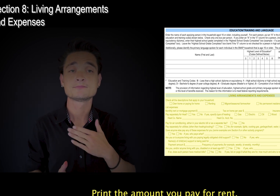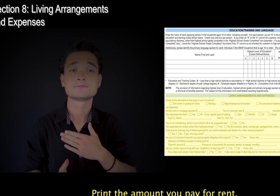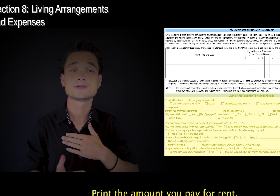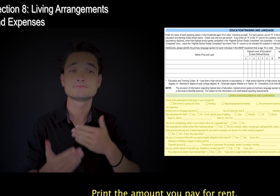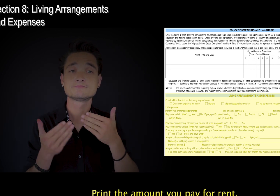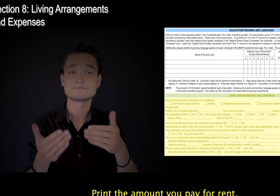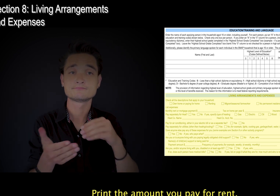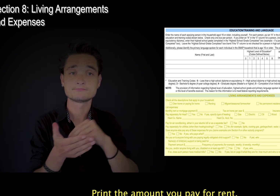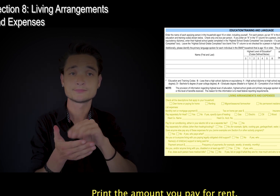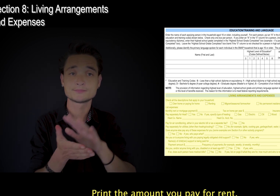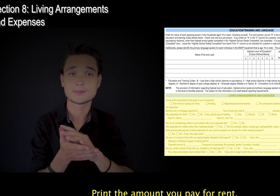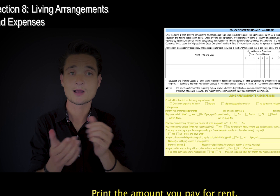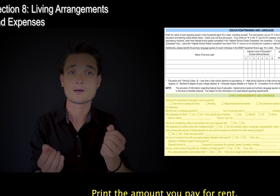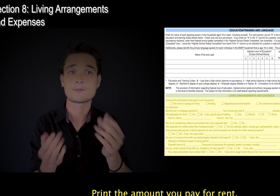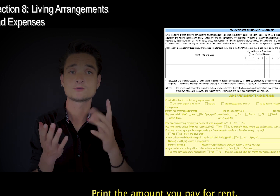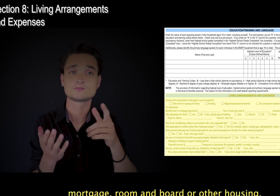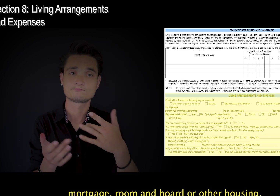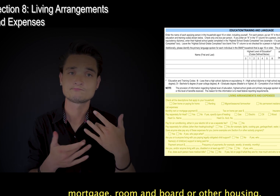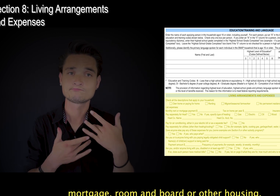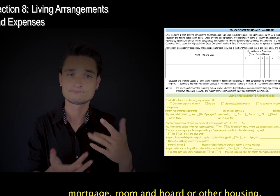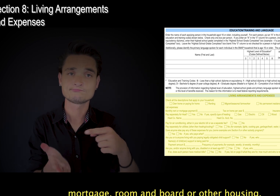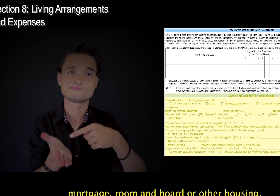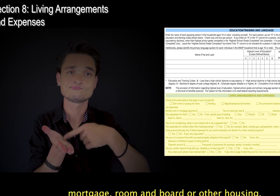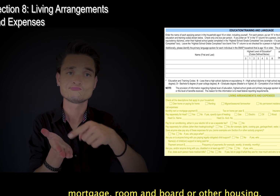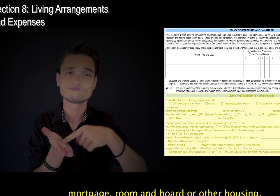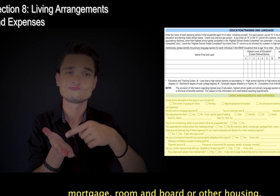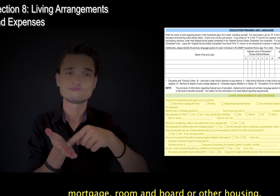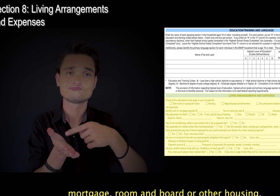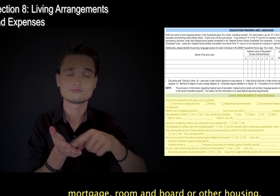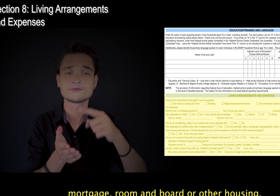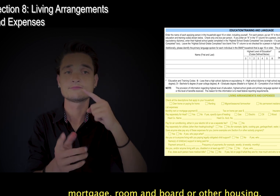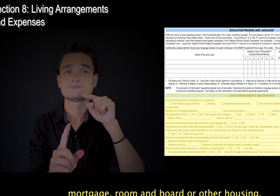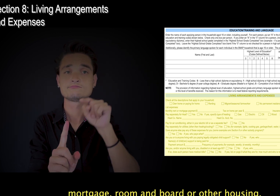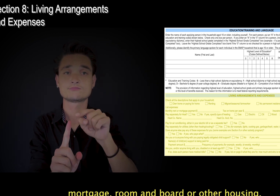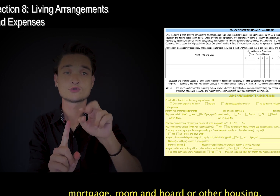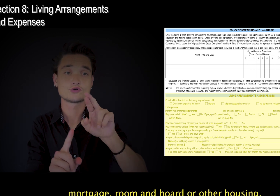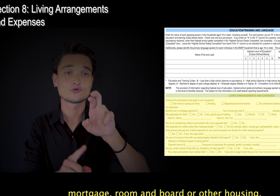Print the amount you pay for rent, mortgage, room and board or other housing.